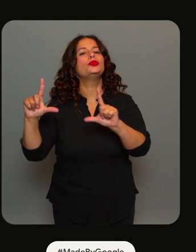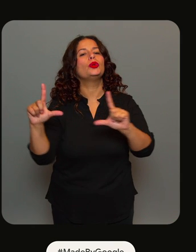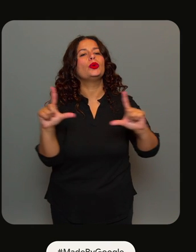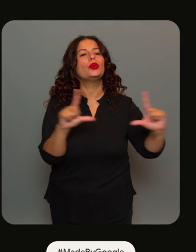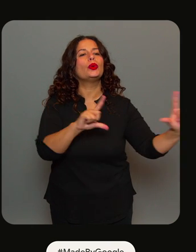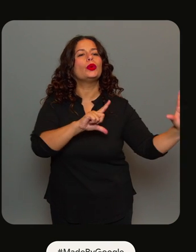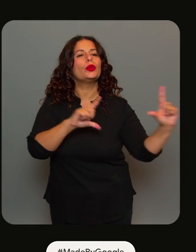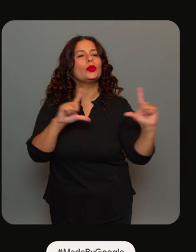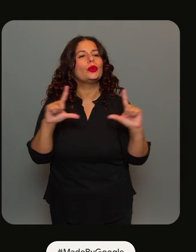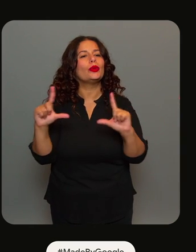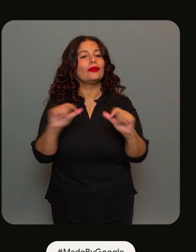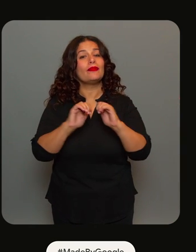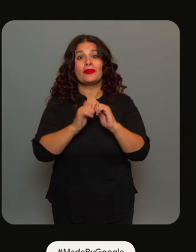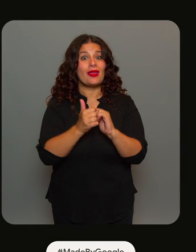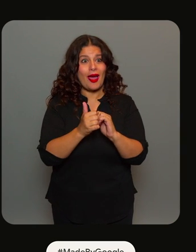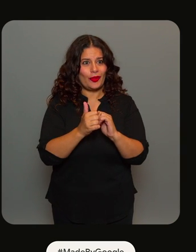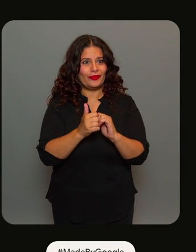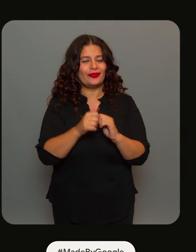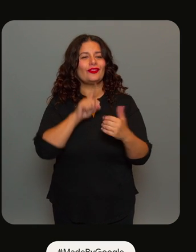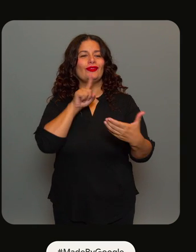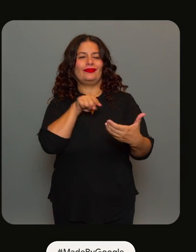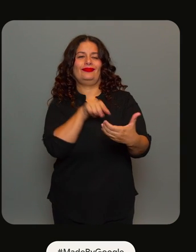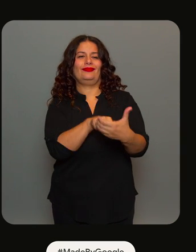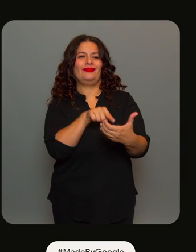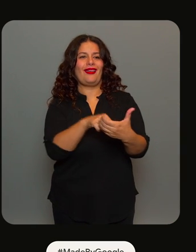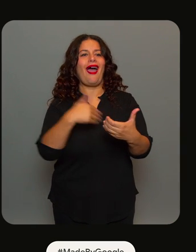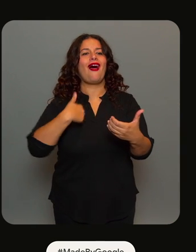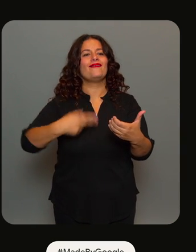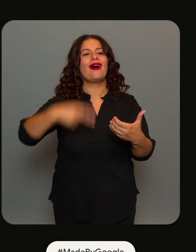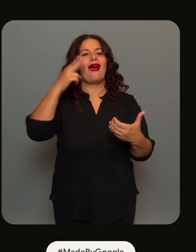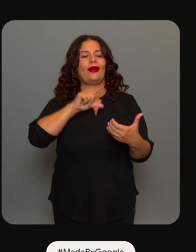With our highest quality video stabilization technology, Tensor